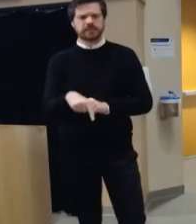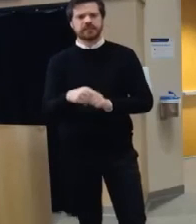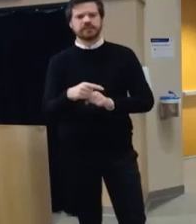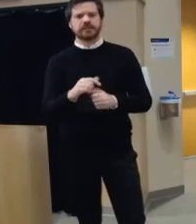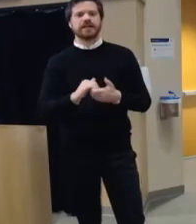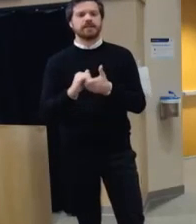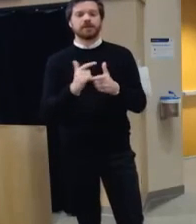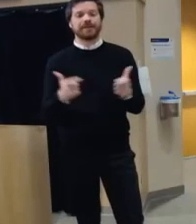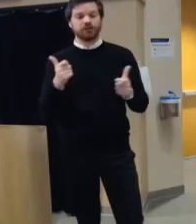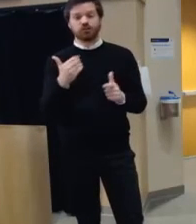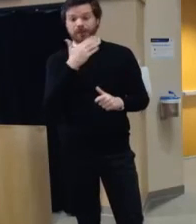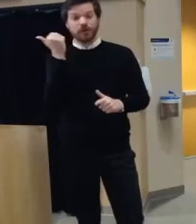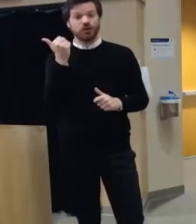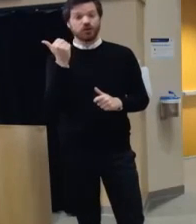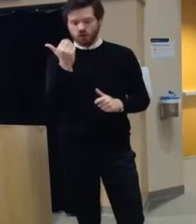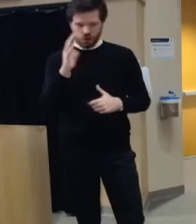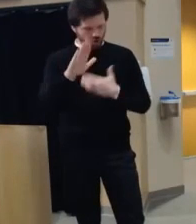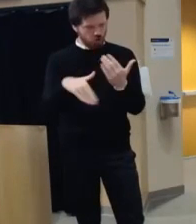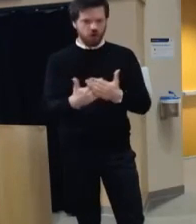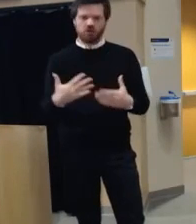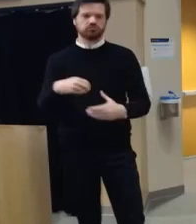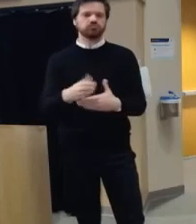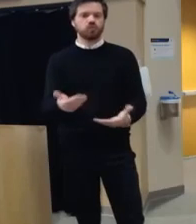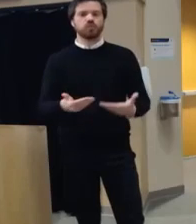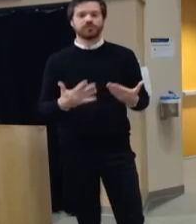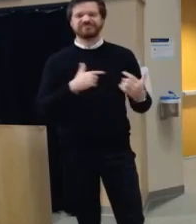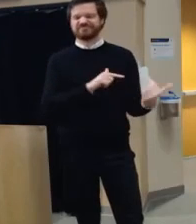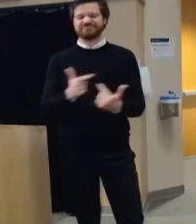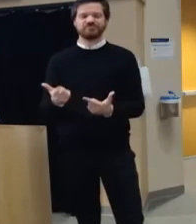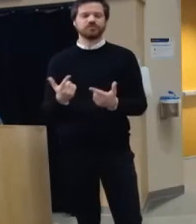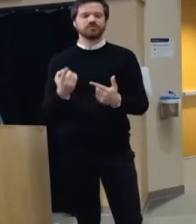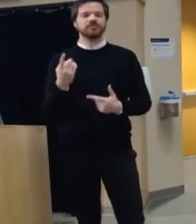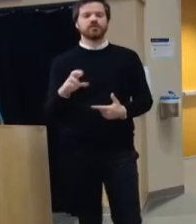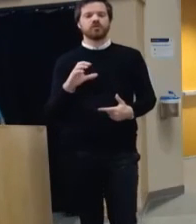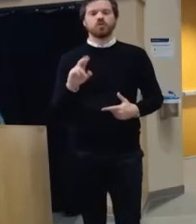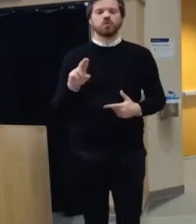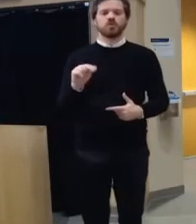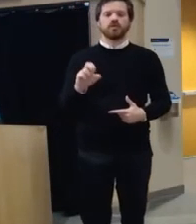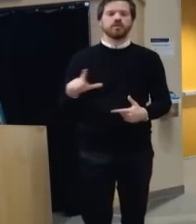bigger and better um all of it is welcome I'm going to hand it back to Dr Cornell Thank you